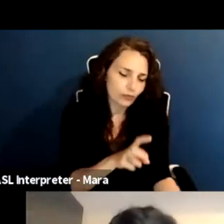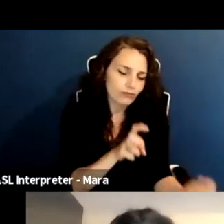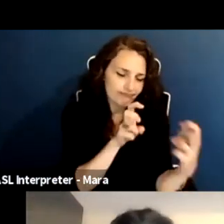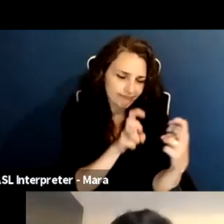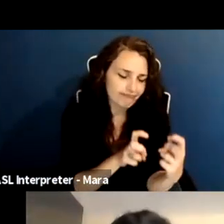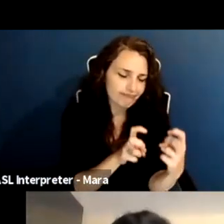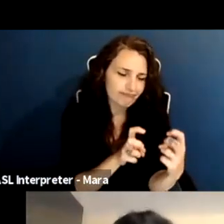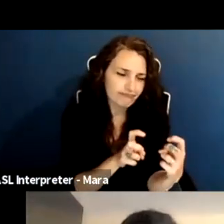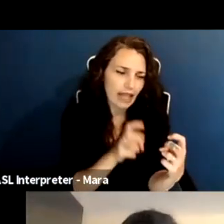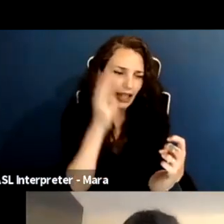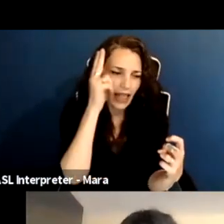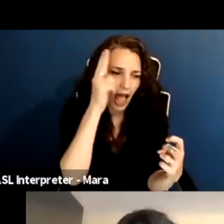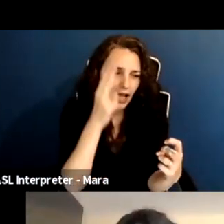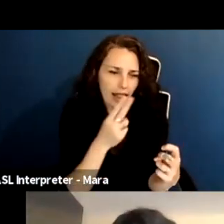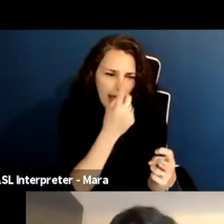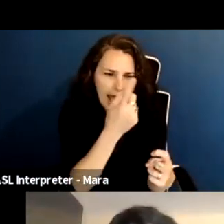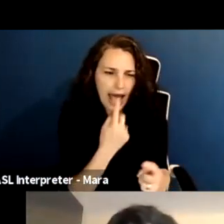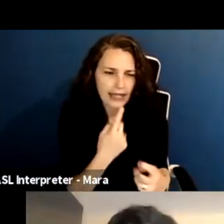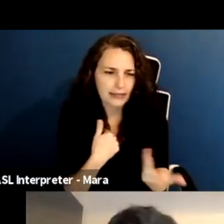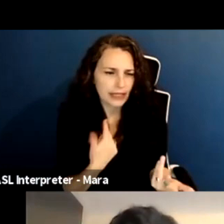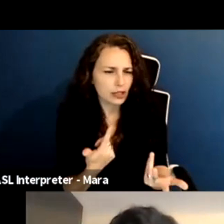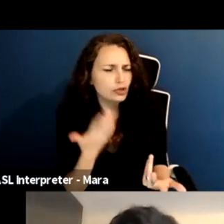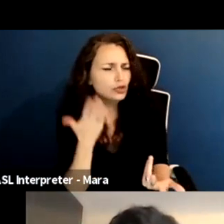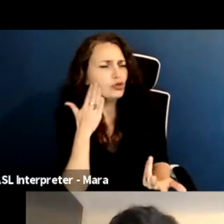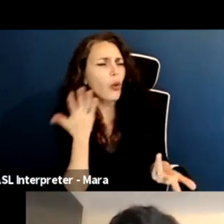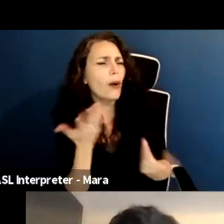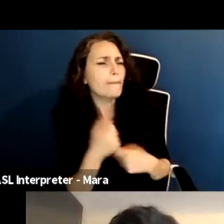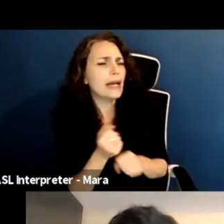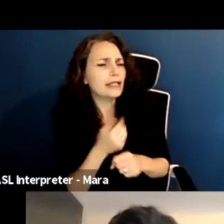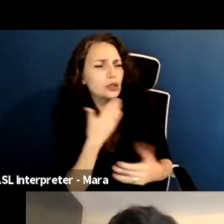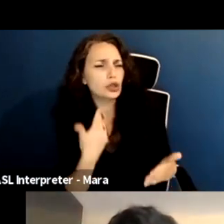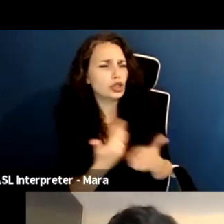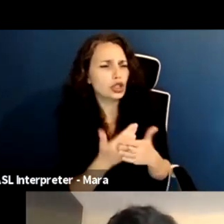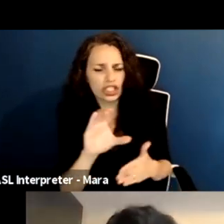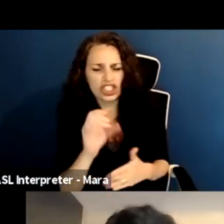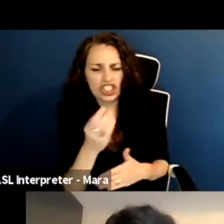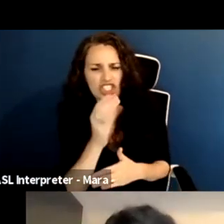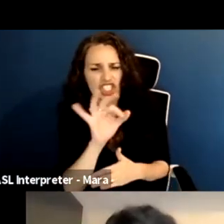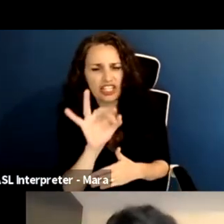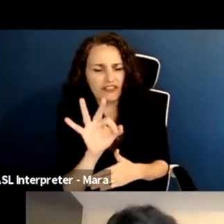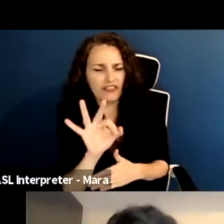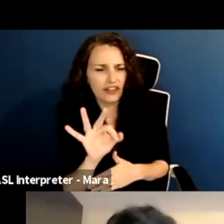"Do you what makes a good chief?" And of course I didn't.